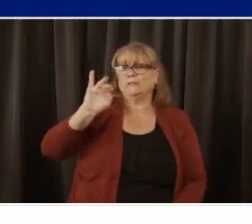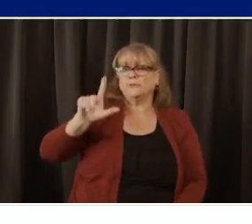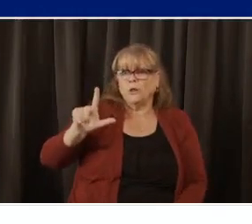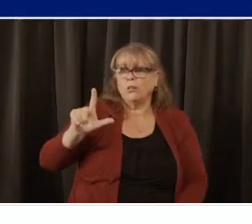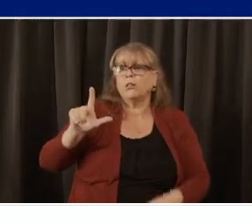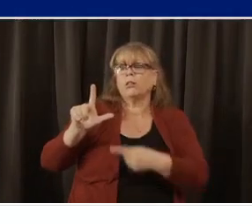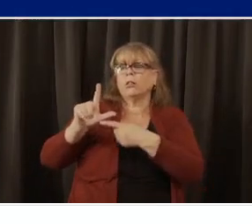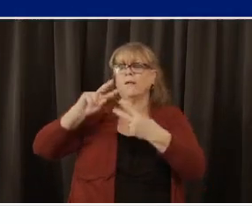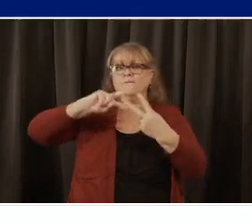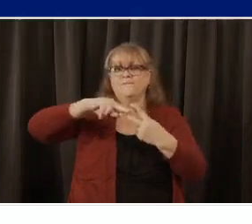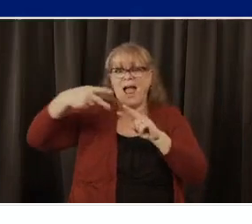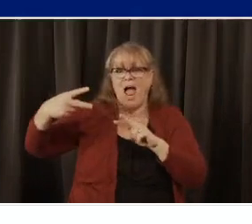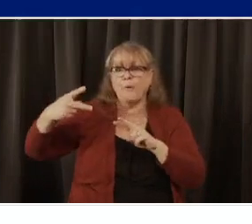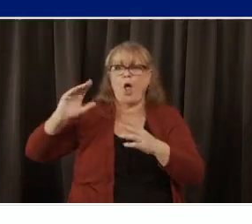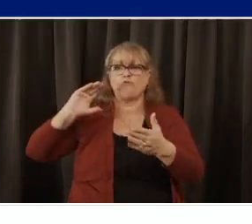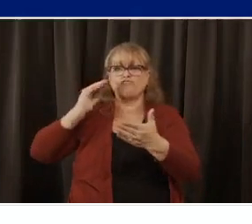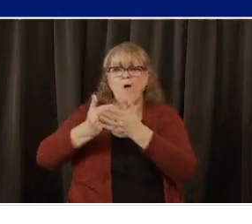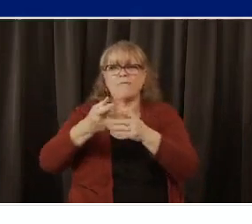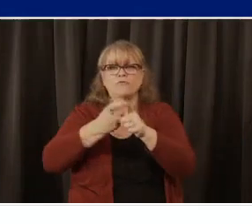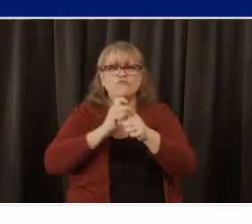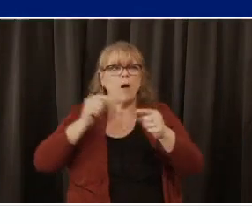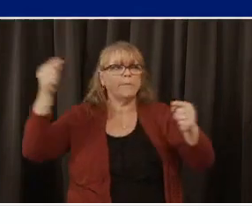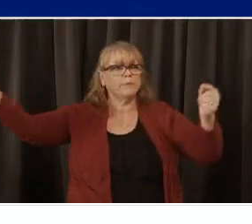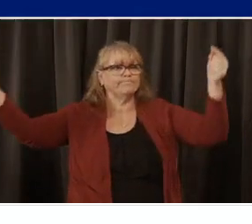certainly a risk factor for introduction of some these new variants in our state.